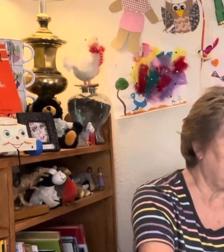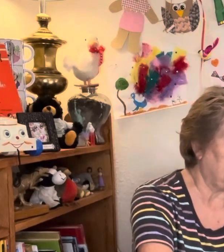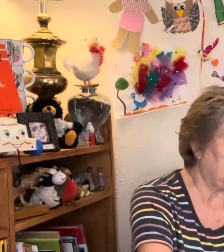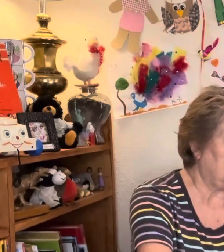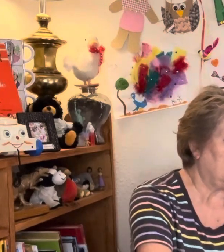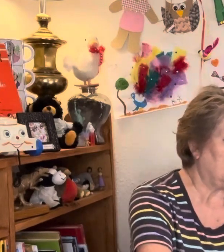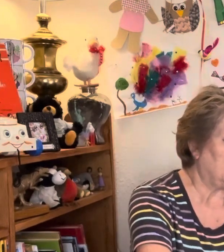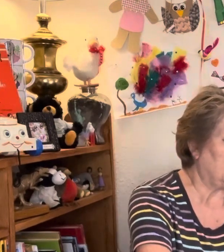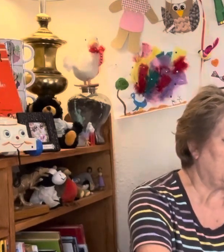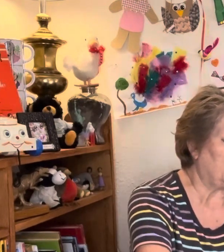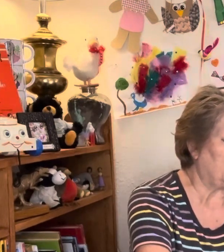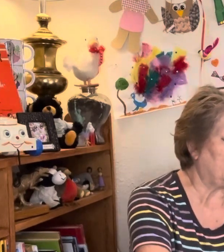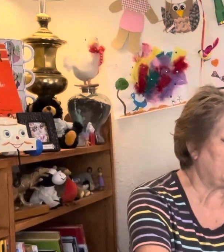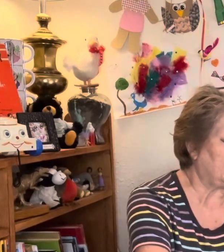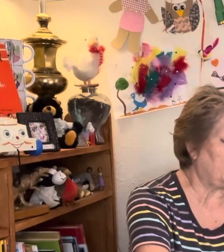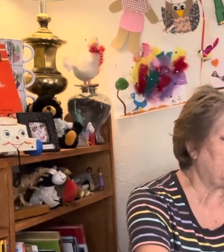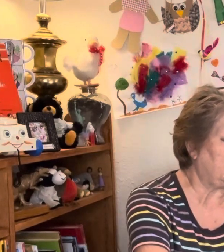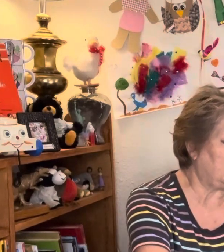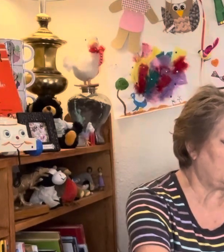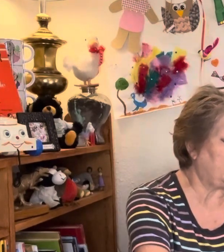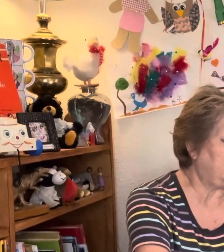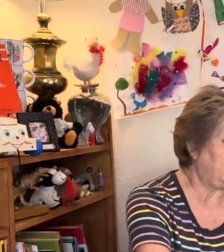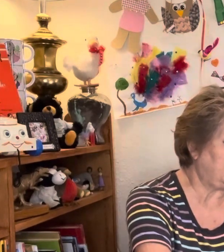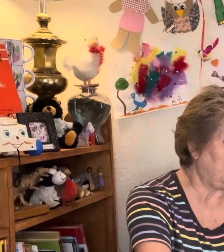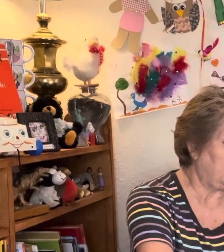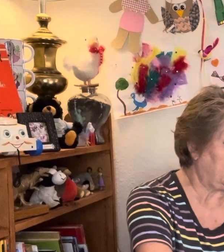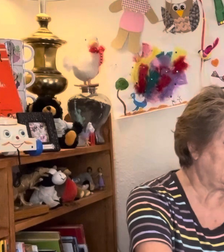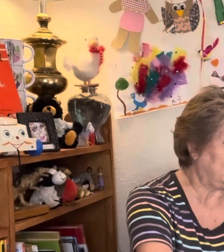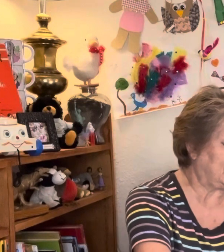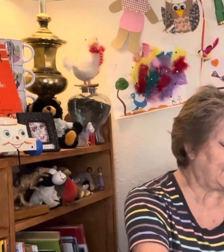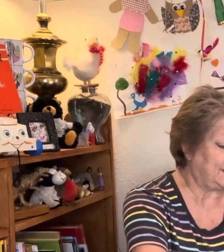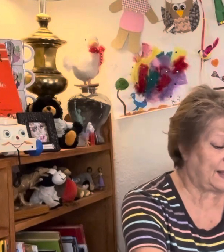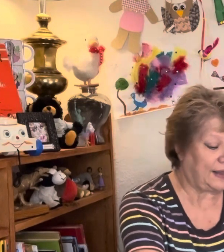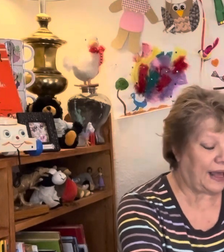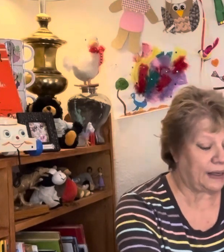Would we usually glue the handle in, then? We did, just only because it slides like that.